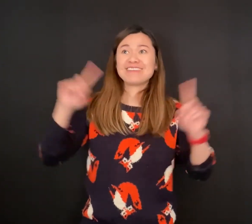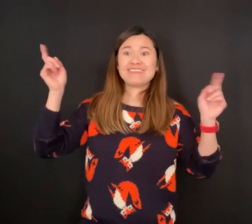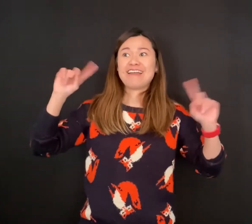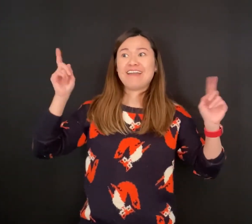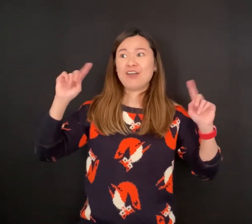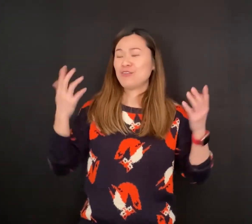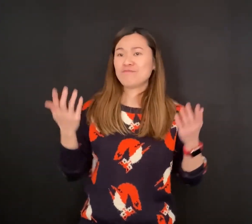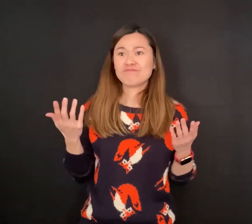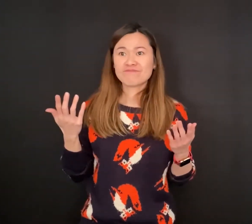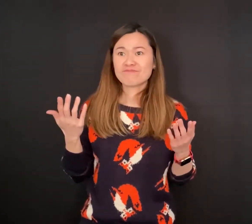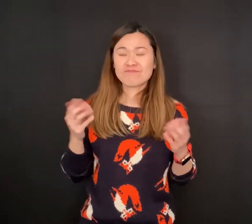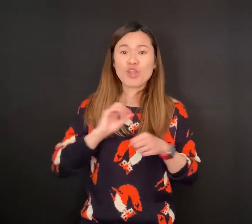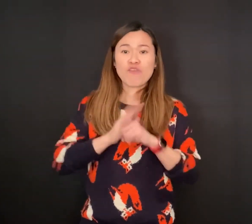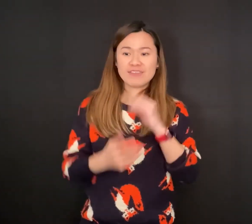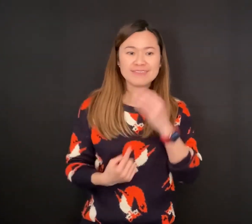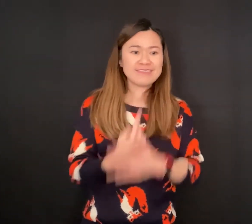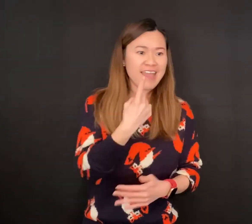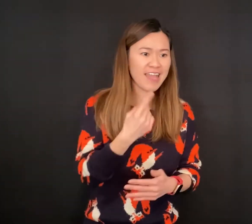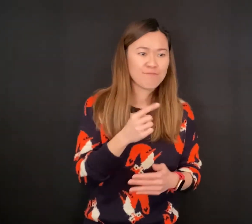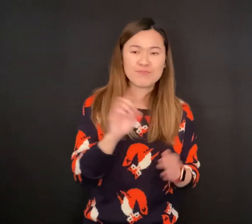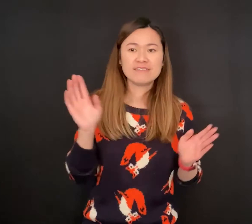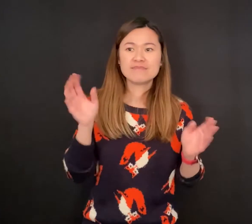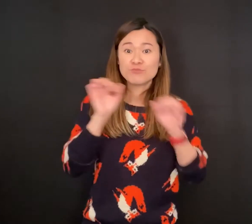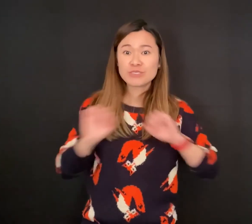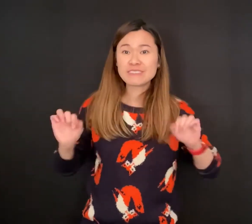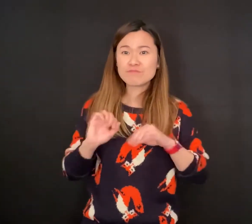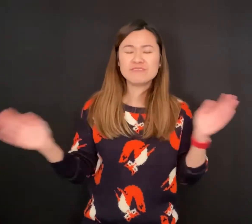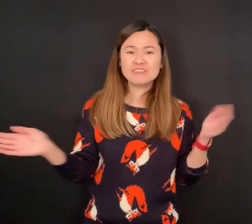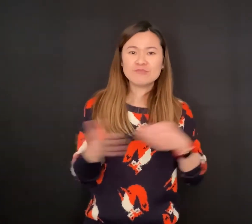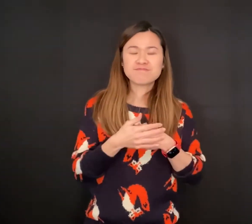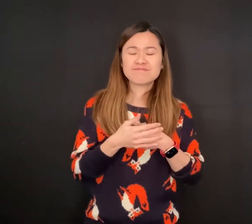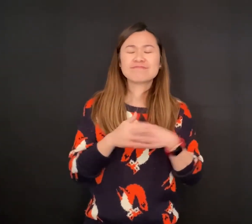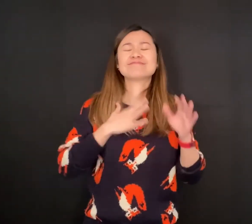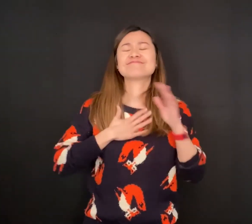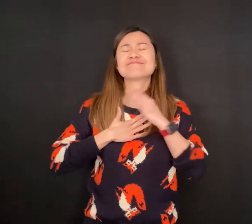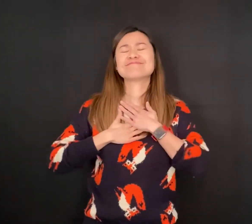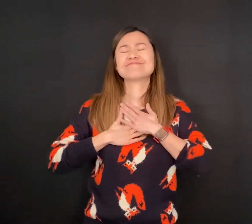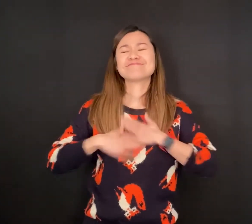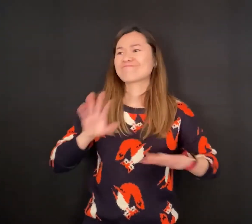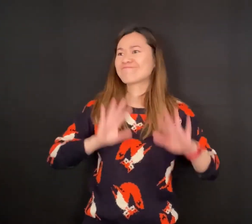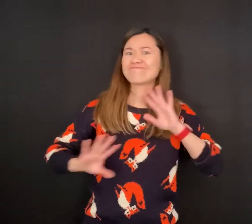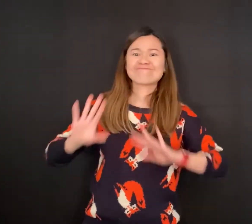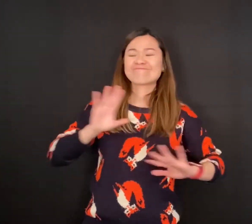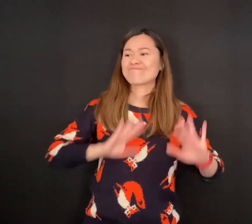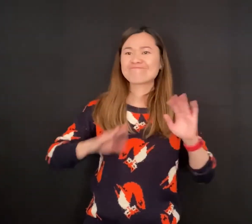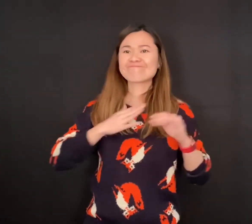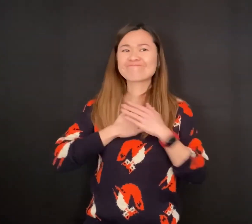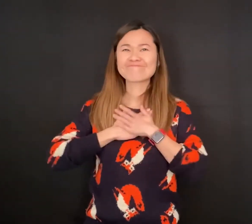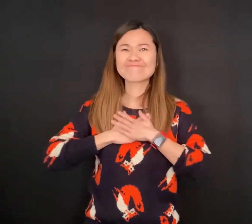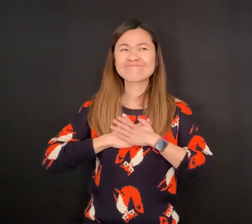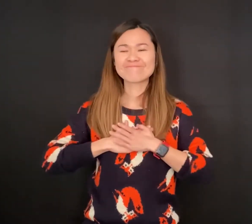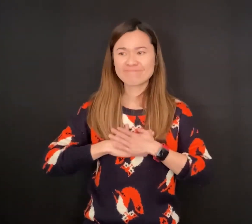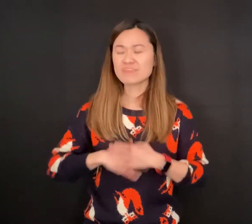But now, because of COVID, the gyms have all closed and I am just destroyed by that.